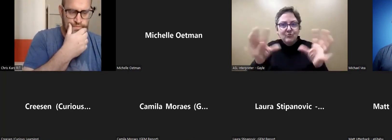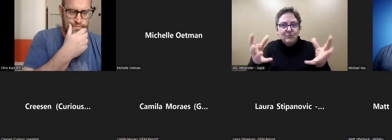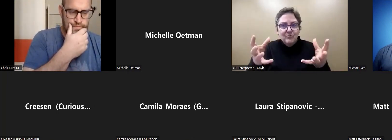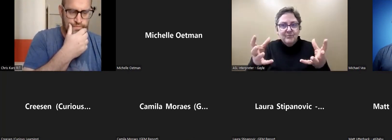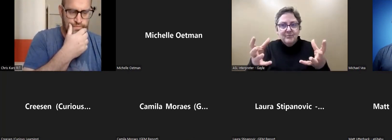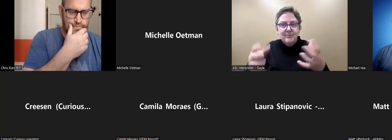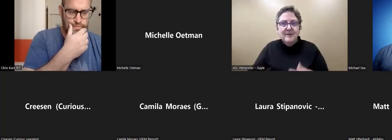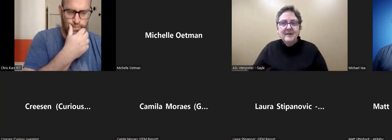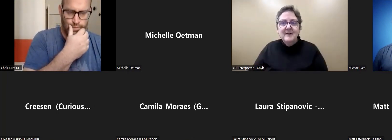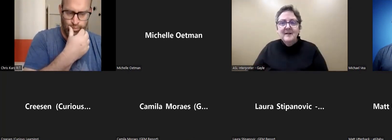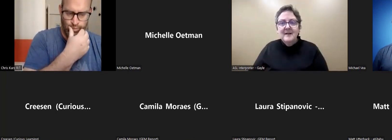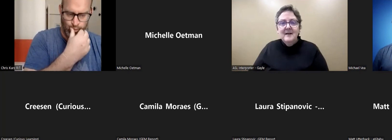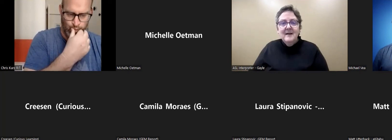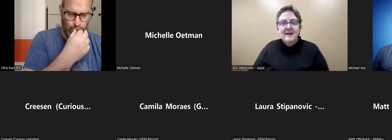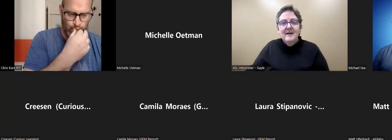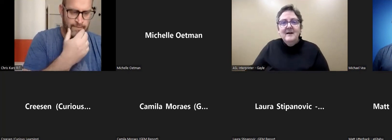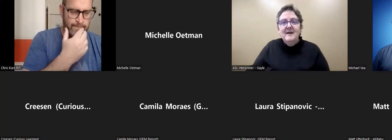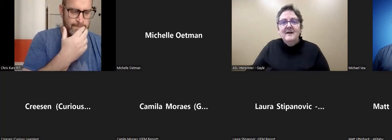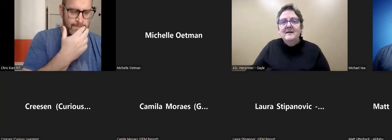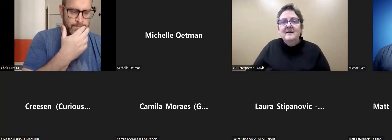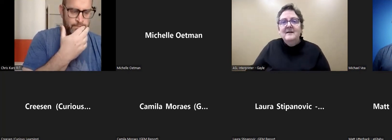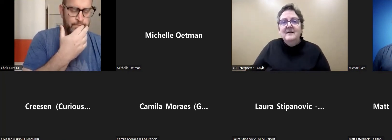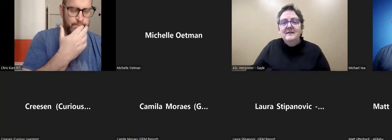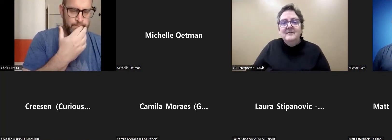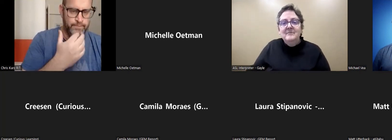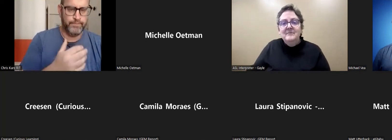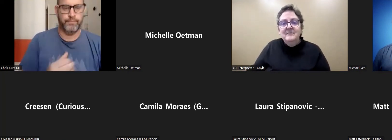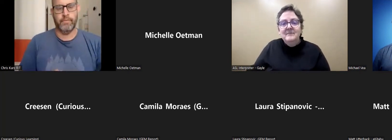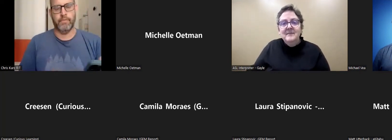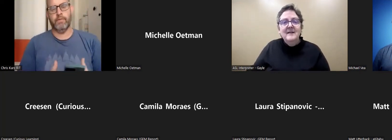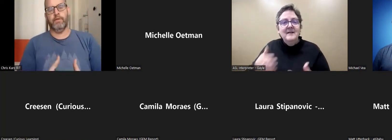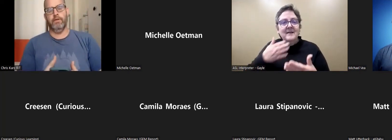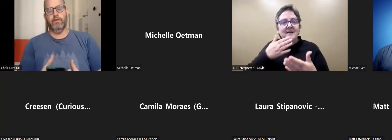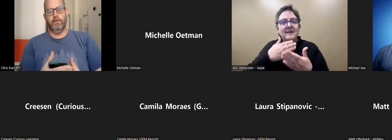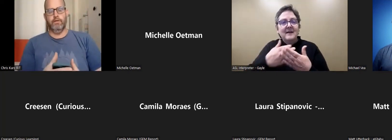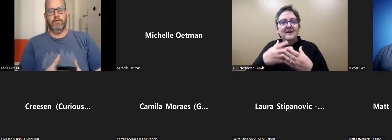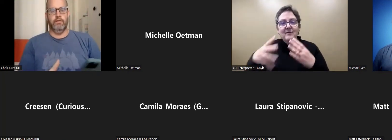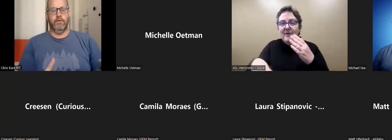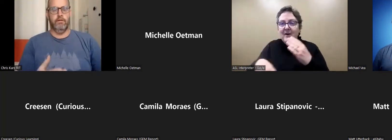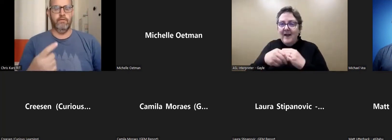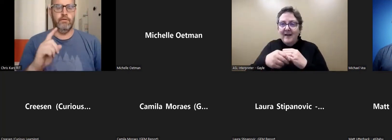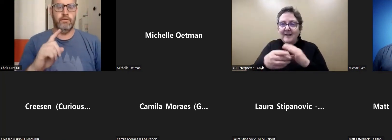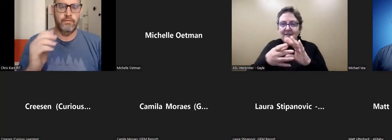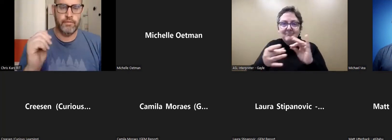very much for your contributions and for adding all of this interesting content in the chat as well.